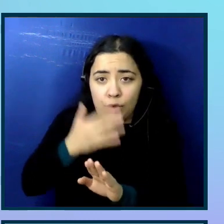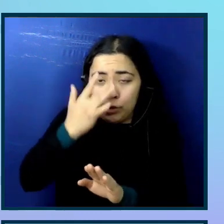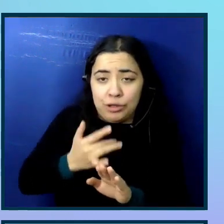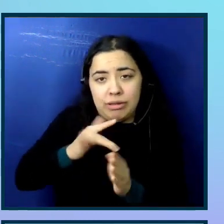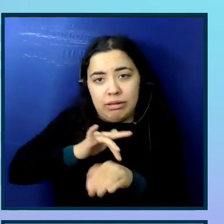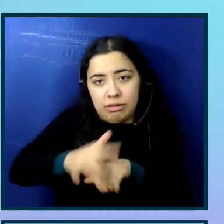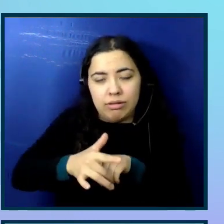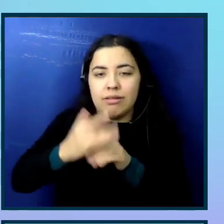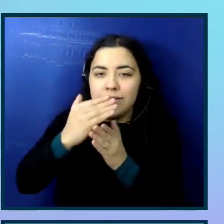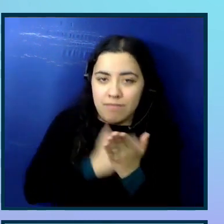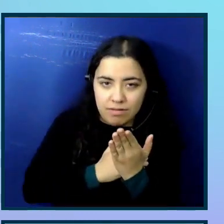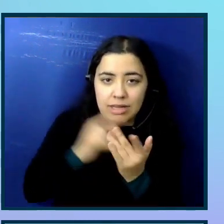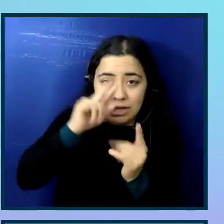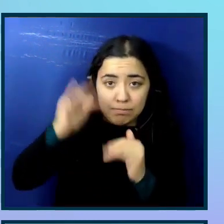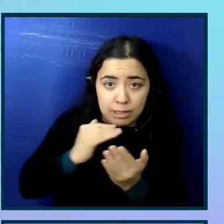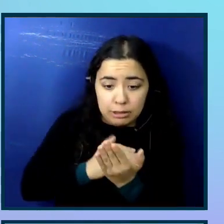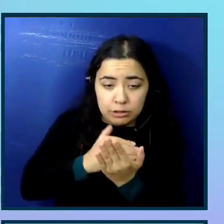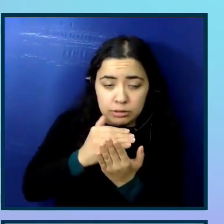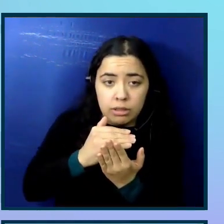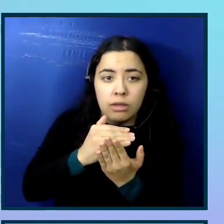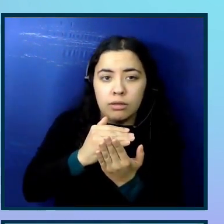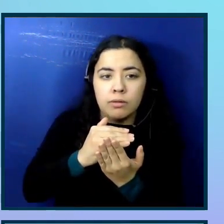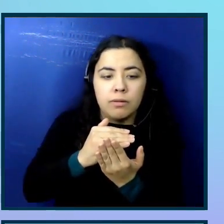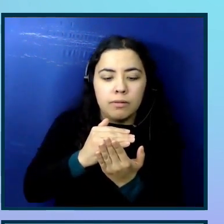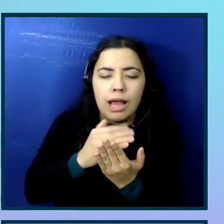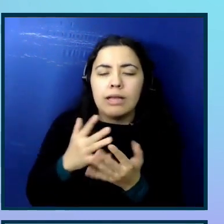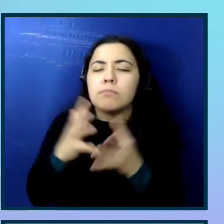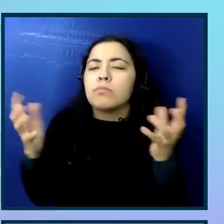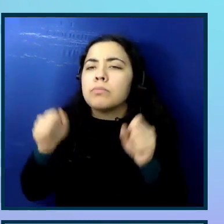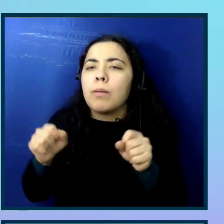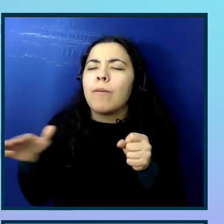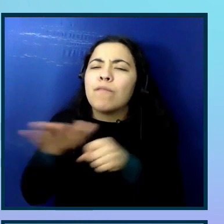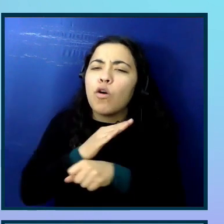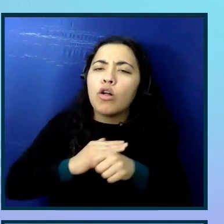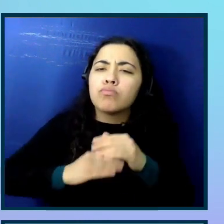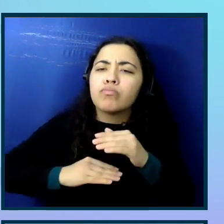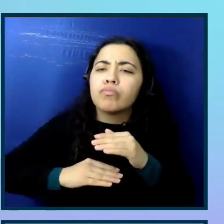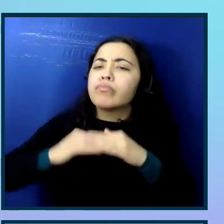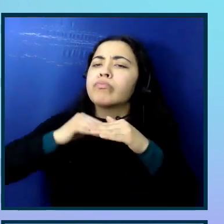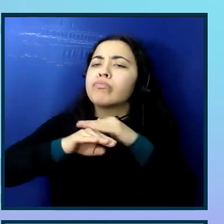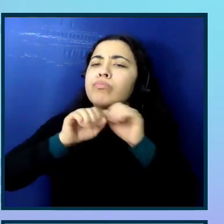that even those early guidelines where as successful as we can make them so that we didn't start with anything that we know